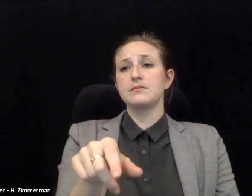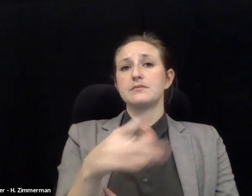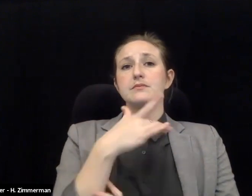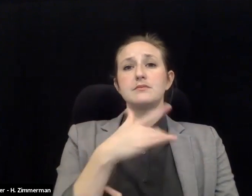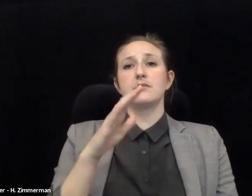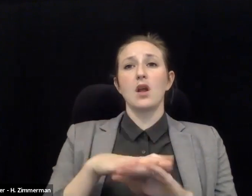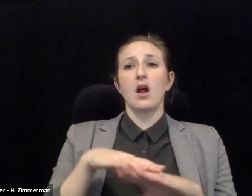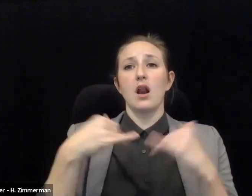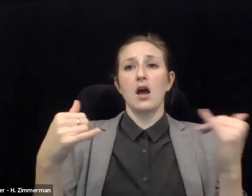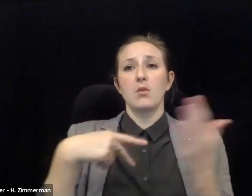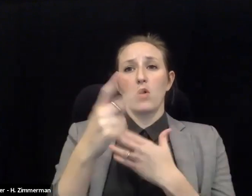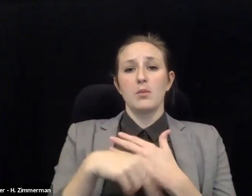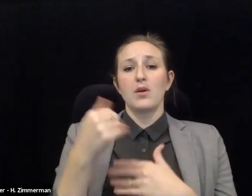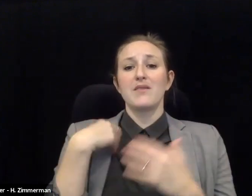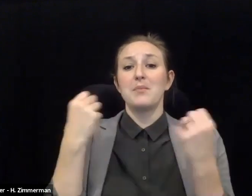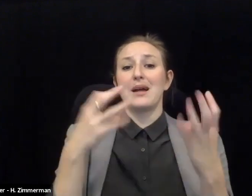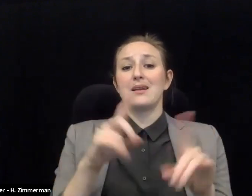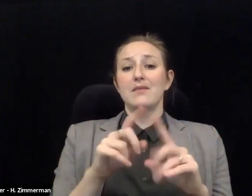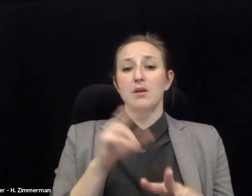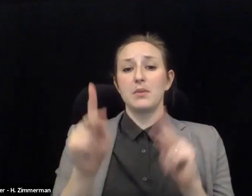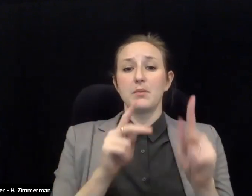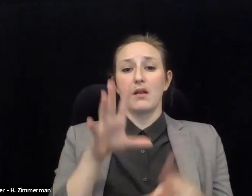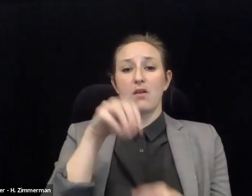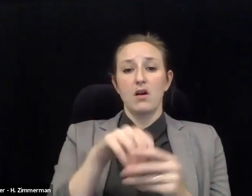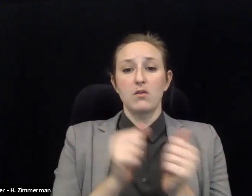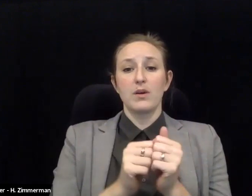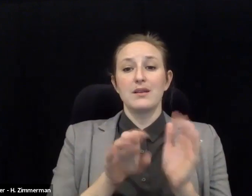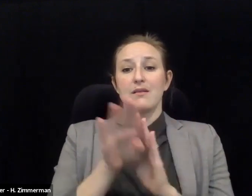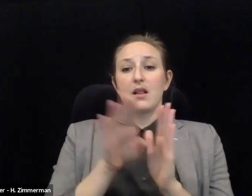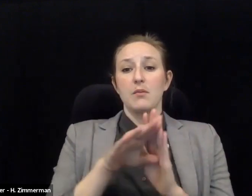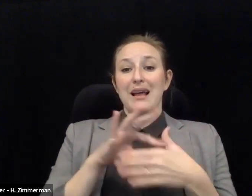you have multiple people that are involved in the development of the content. How does your